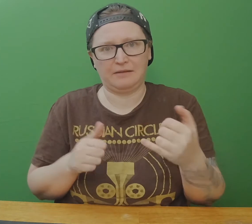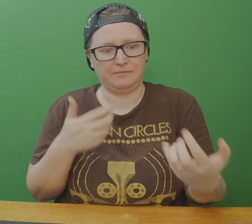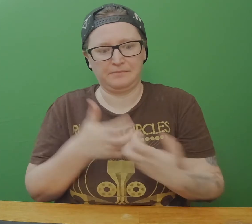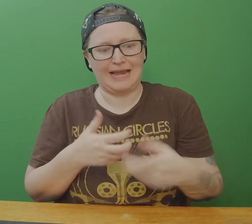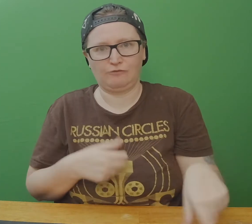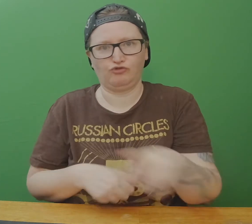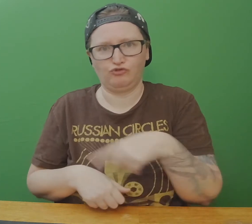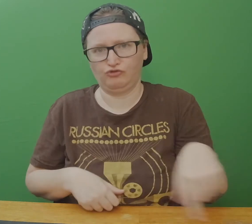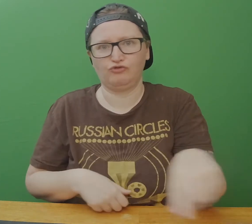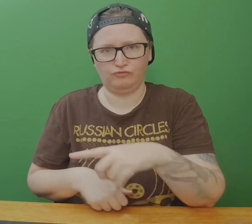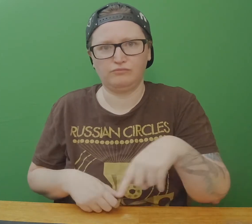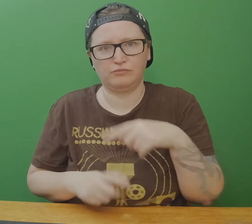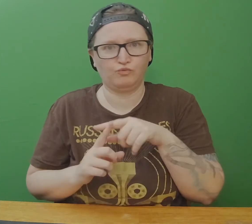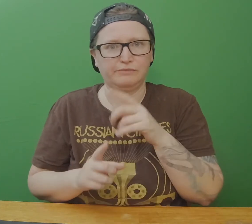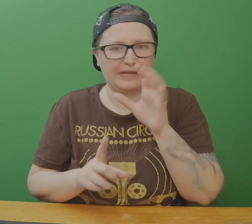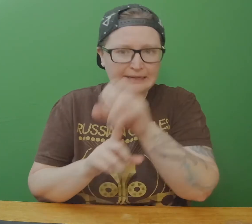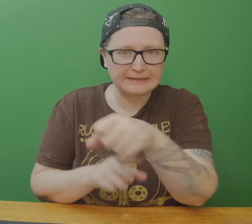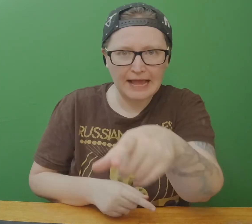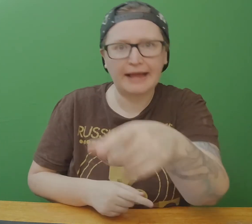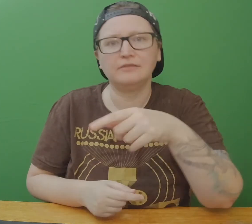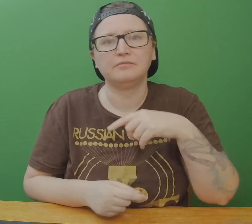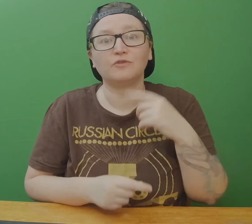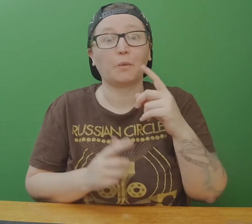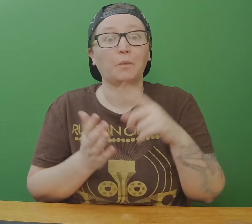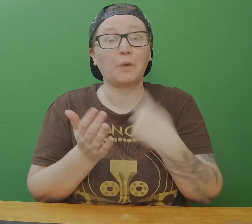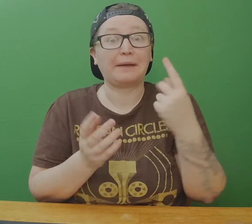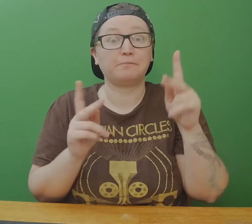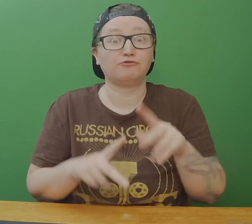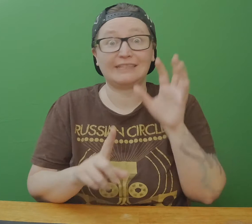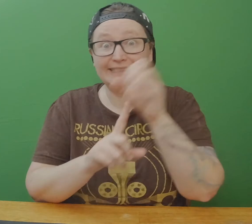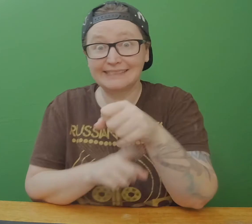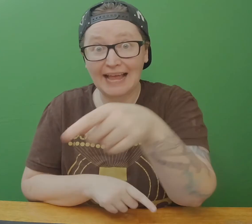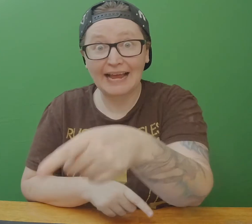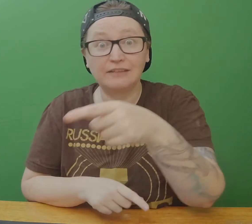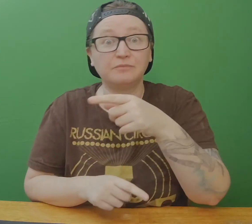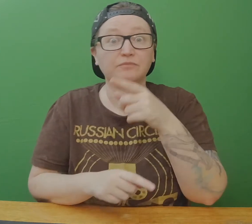and use whatever you can to match with your abilities and see if you can attack one